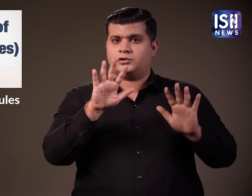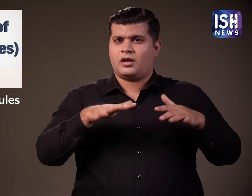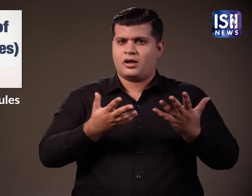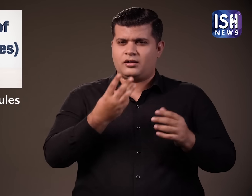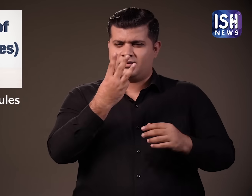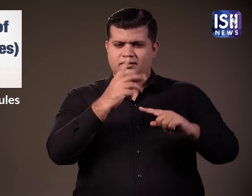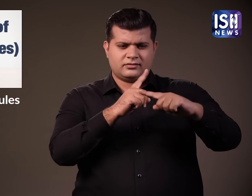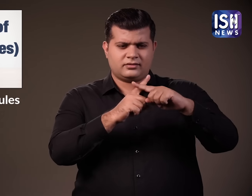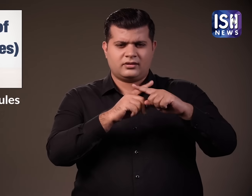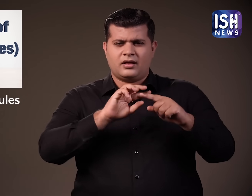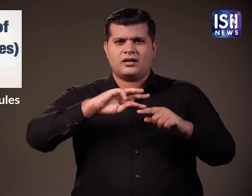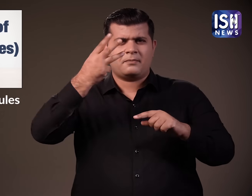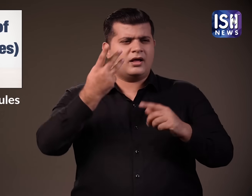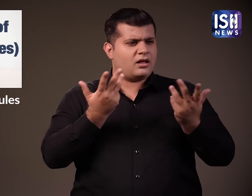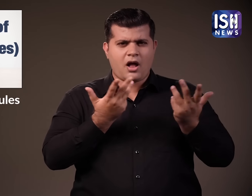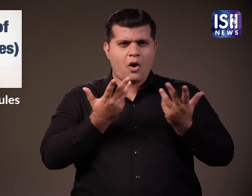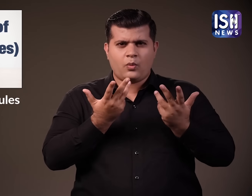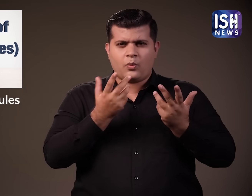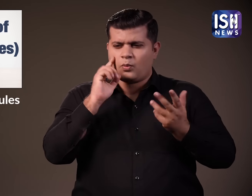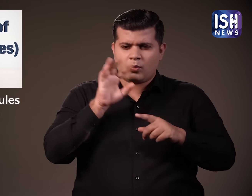How to multiple 3 times?